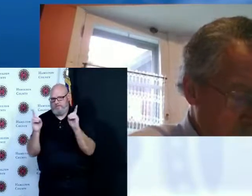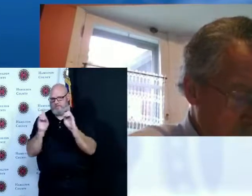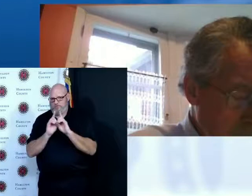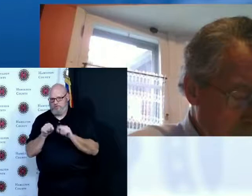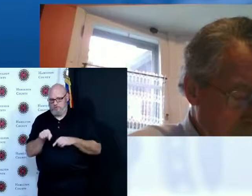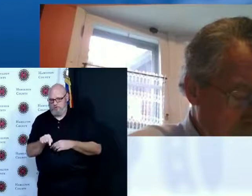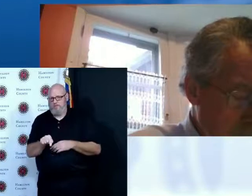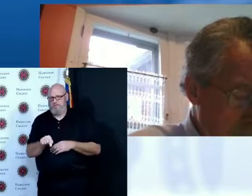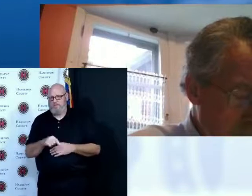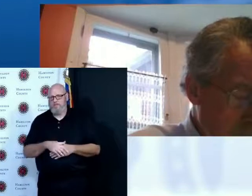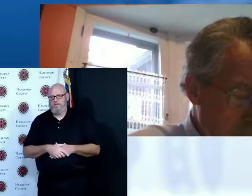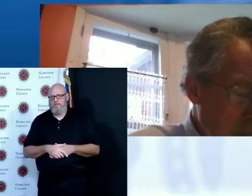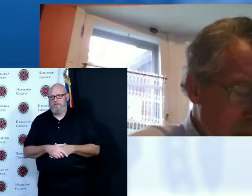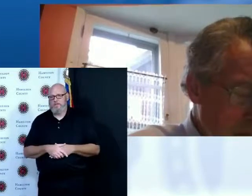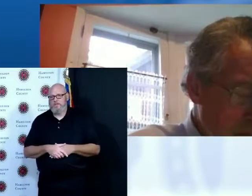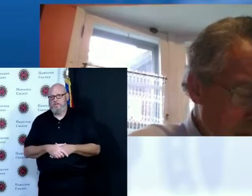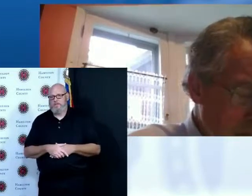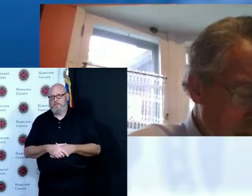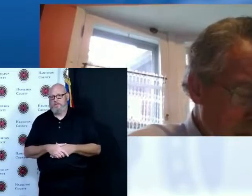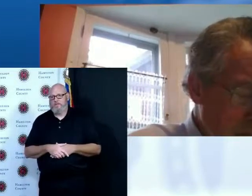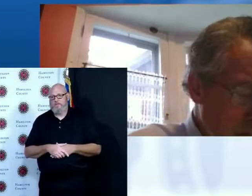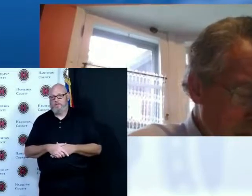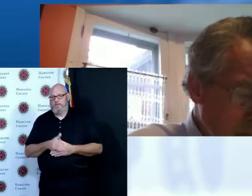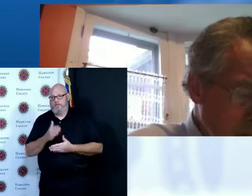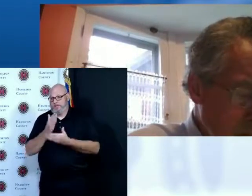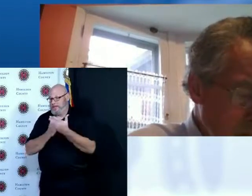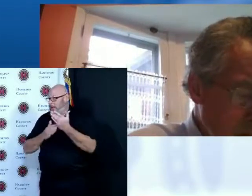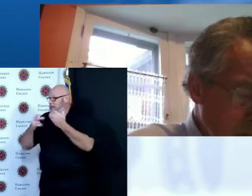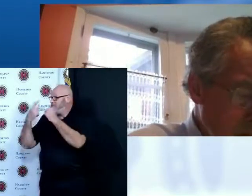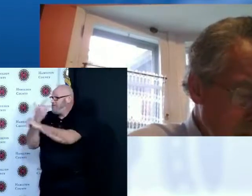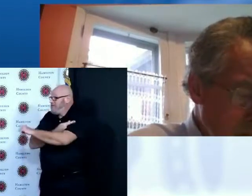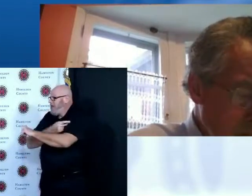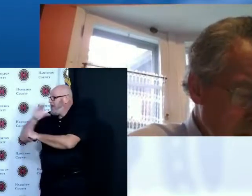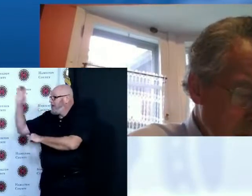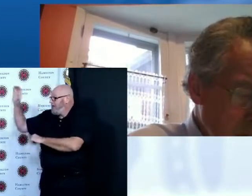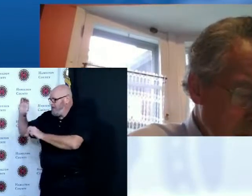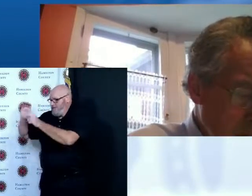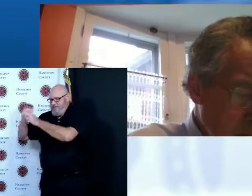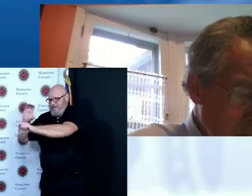those vaccine allocations it does add complexity to our planning but what I have continued to